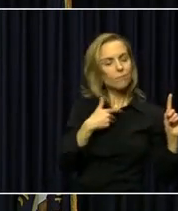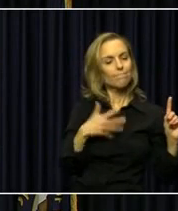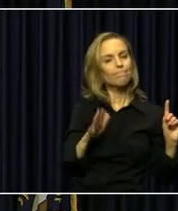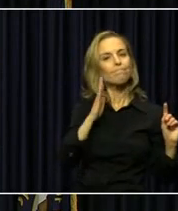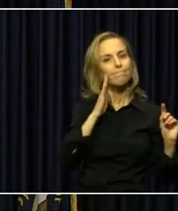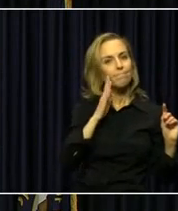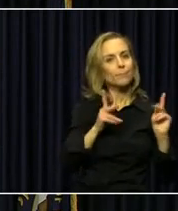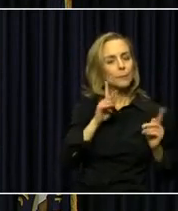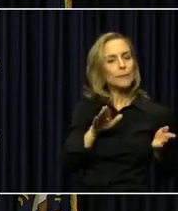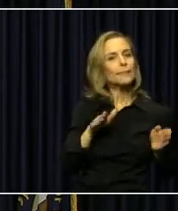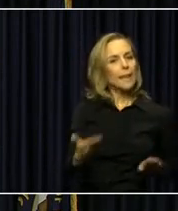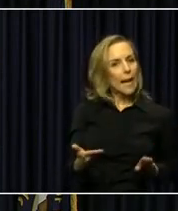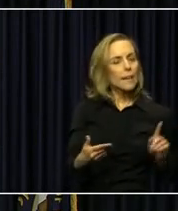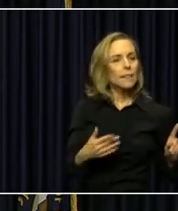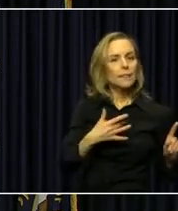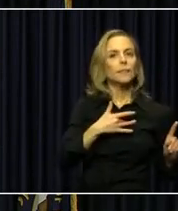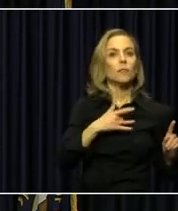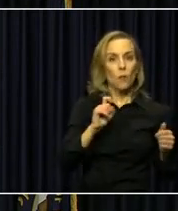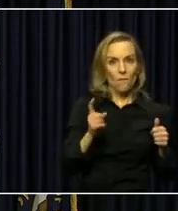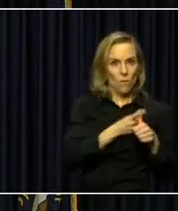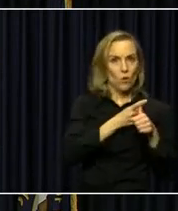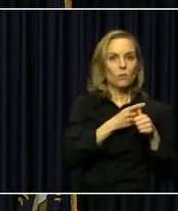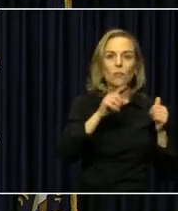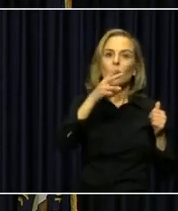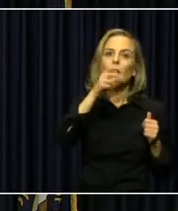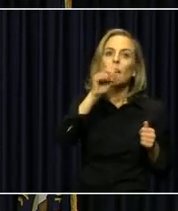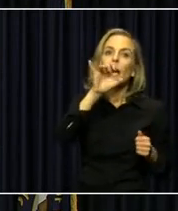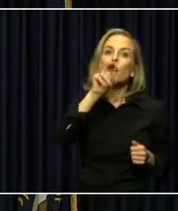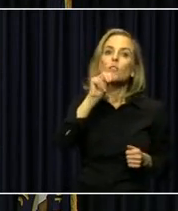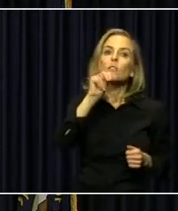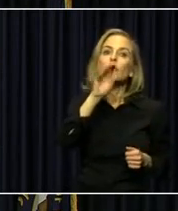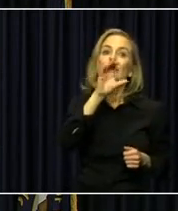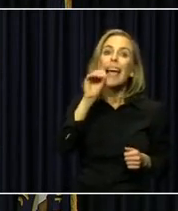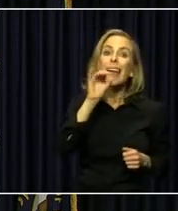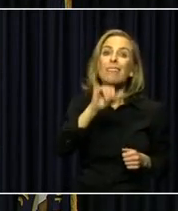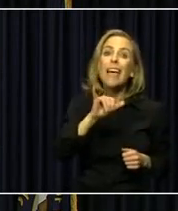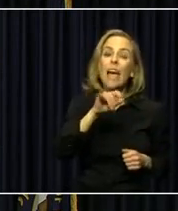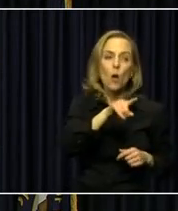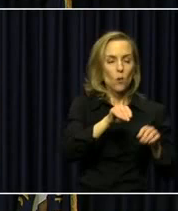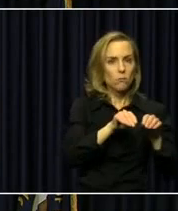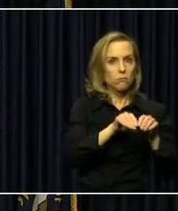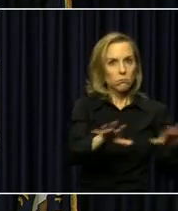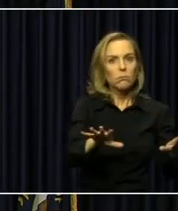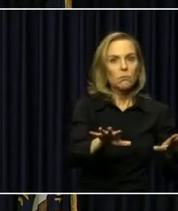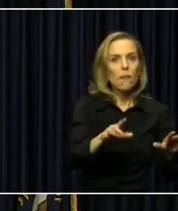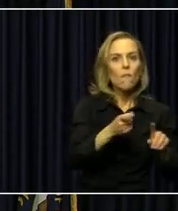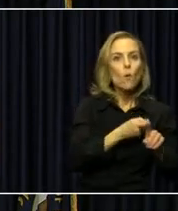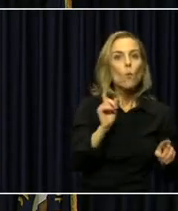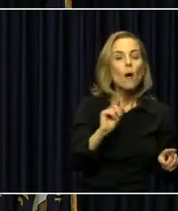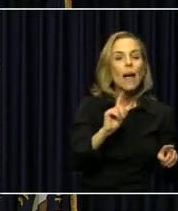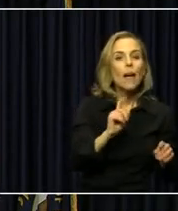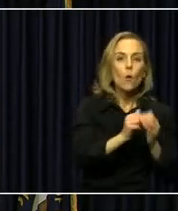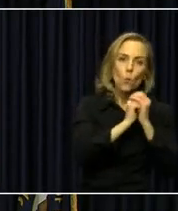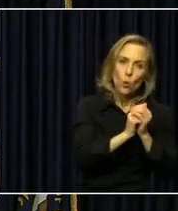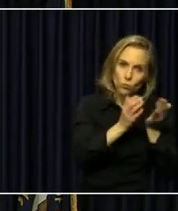TENTATIVELY SCHEDULED FOR SEPTEMBER OR OCTOBER. WELL, WE ARE WATCHING OBVIOUSLY THE NUMBERS.